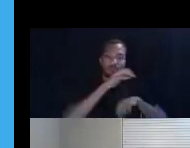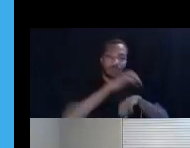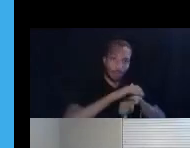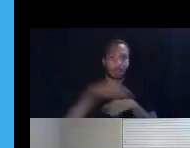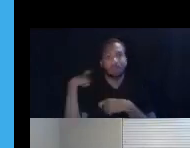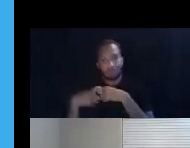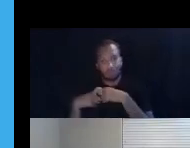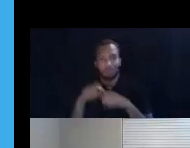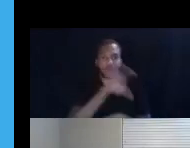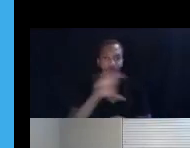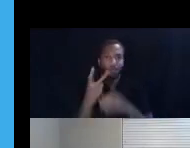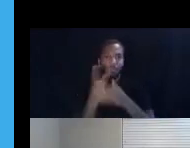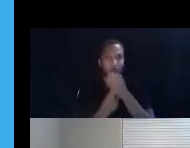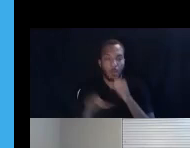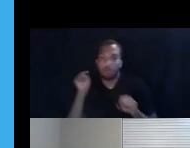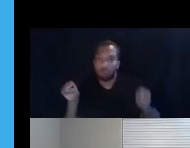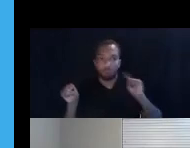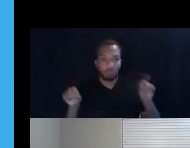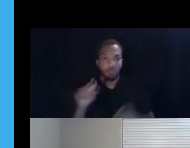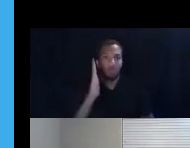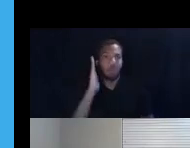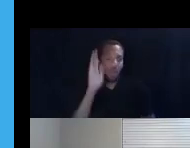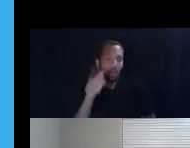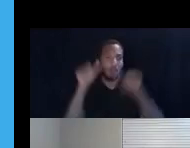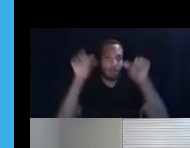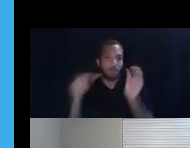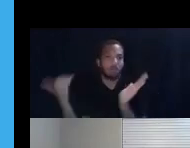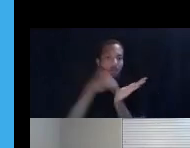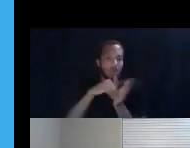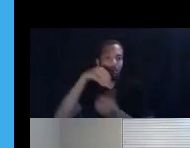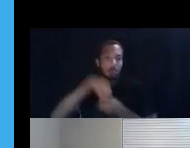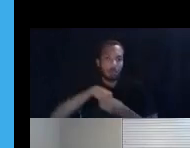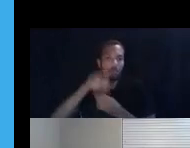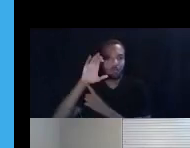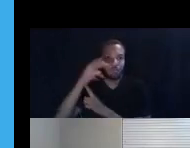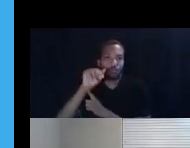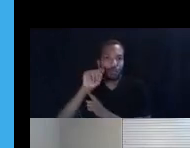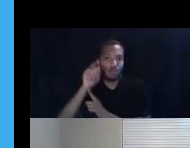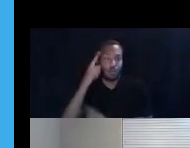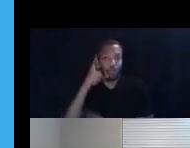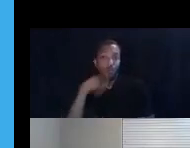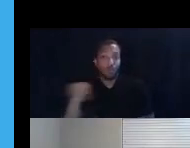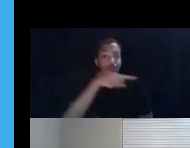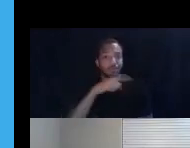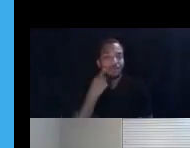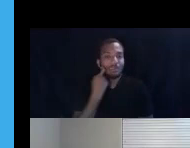And I will drop it again for folks who just joined. And we can go to the next slide.